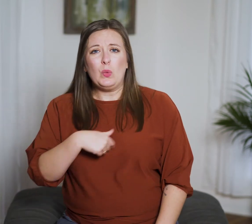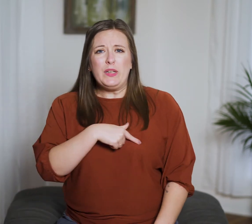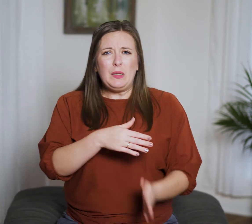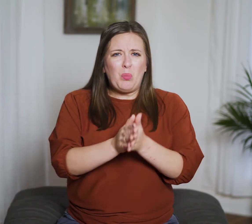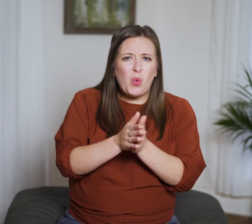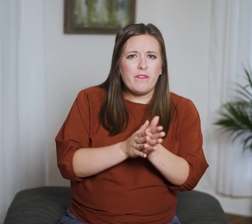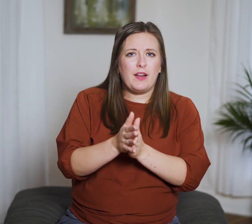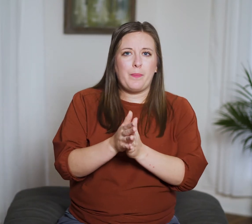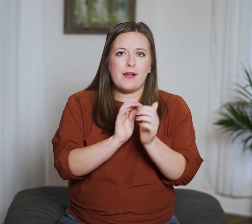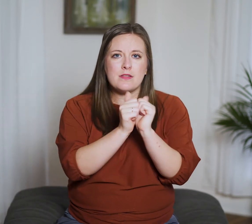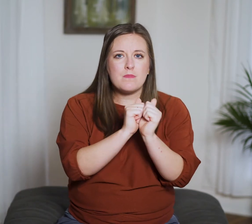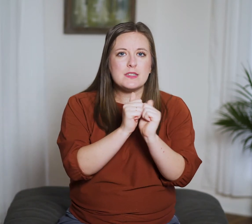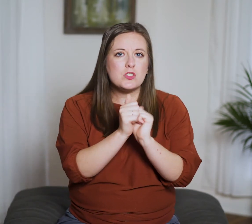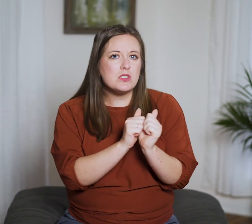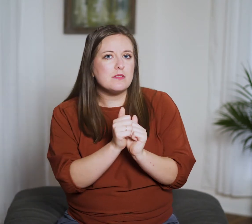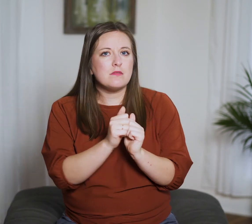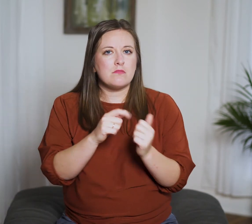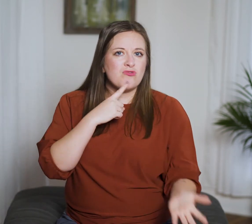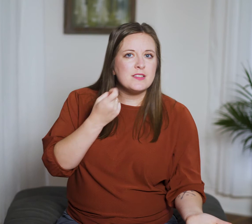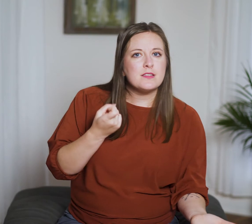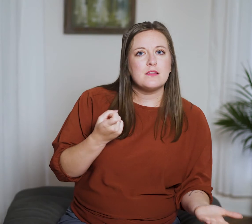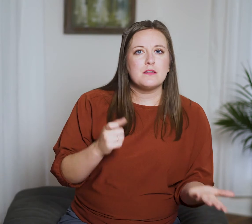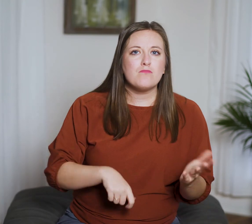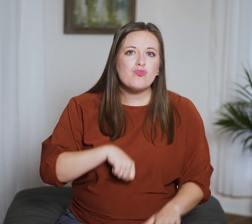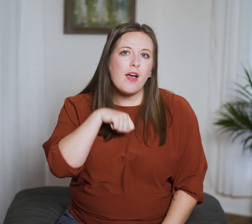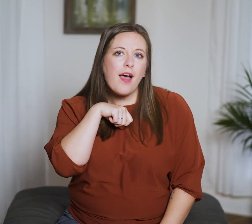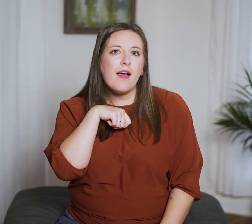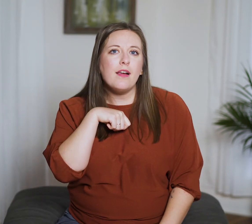We’re motivated by competition, jealousy, and pride.